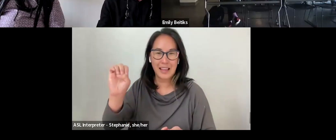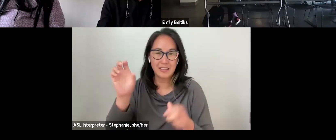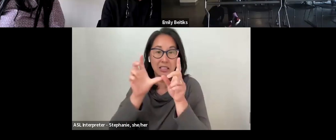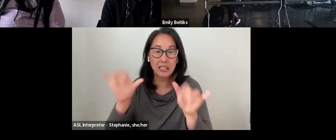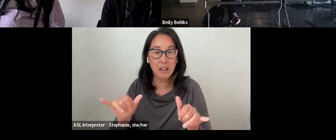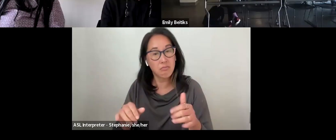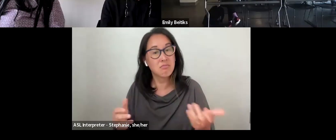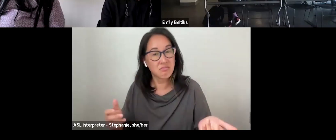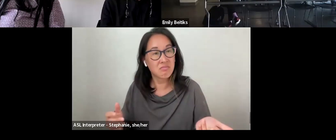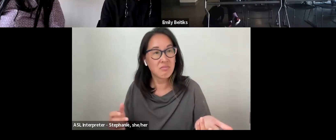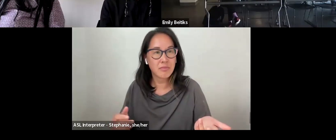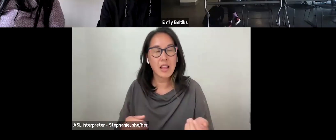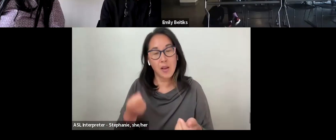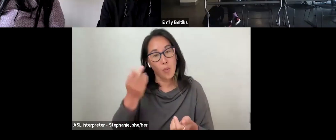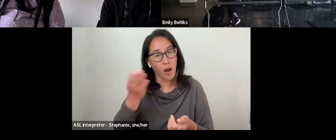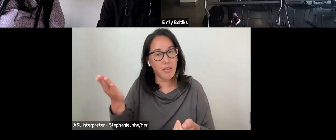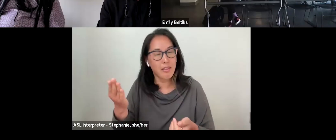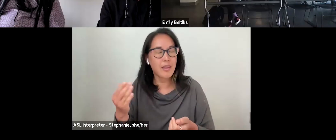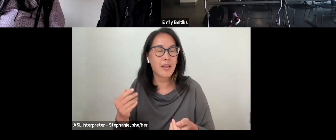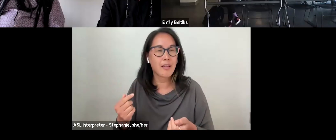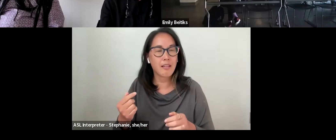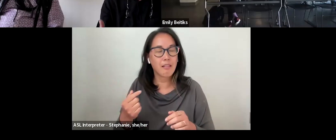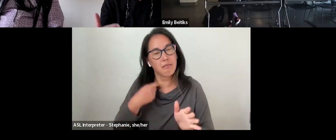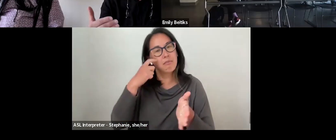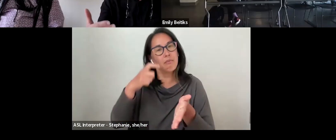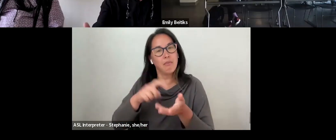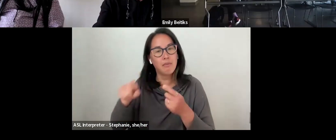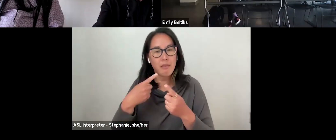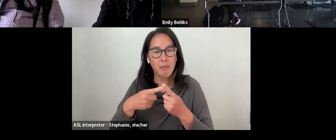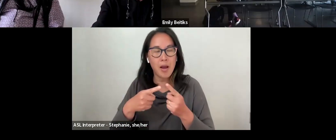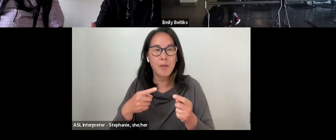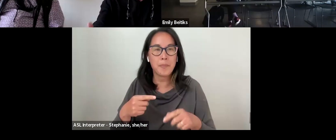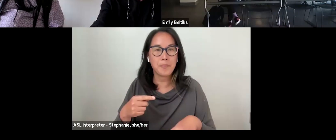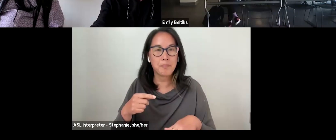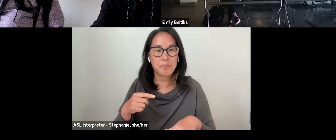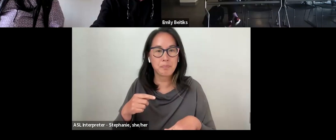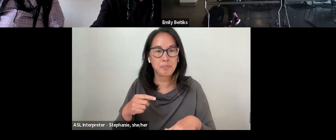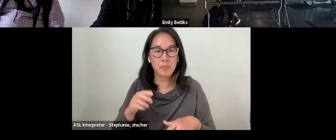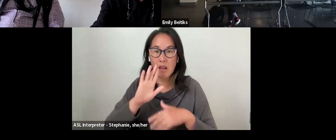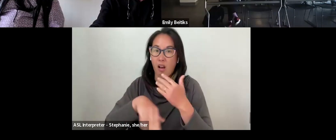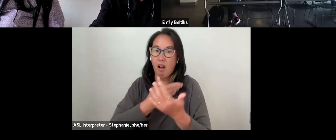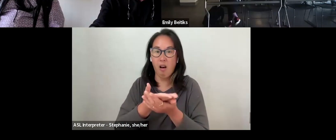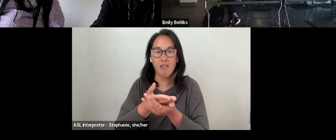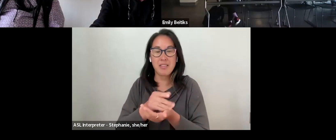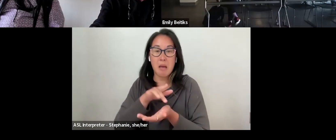One of the things that struck me about all of the medical whistleblowers in the book --